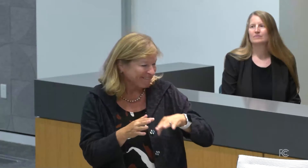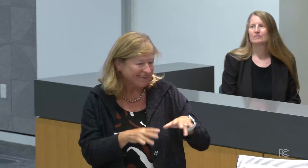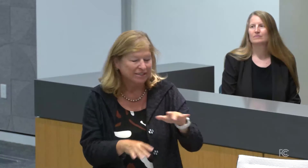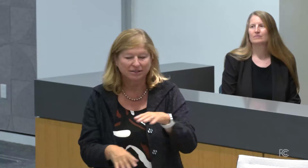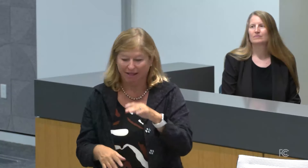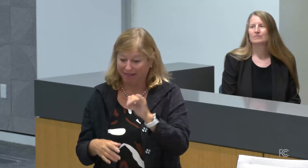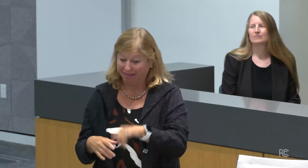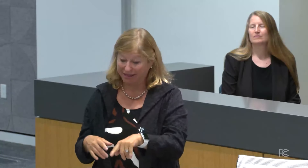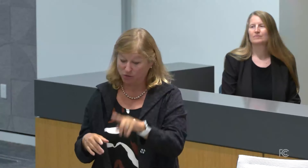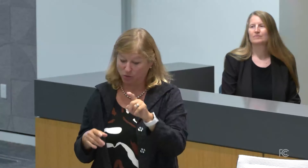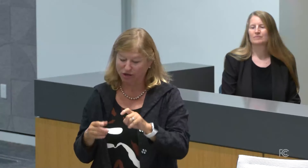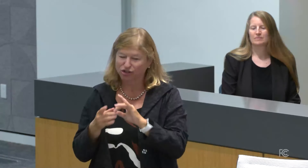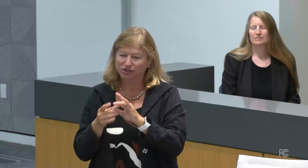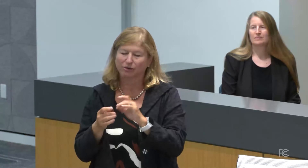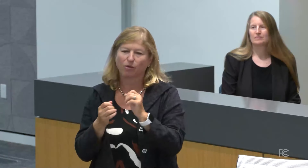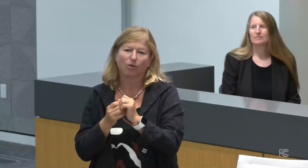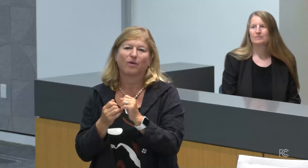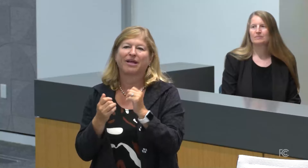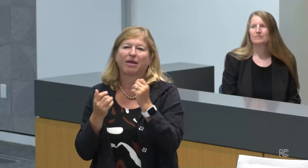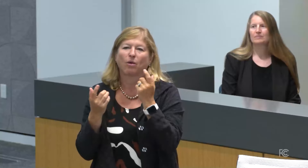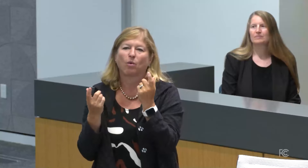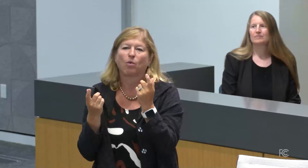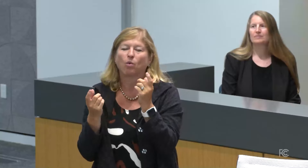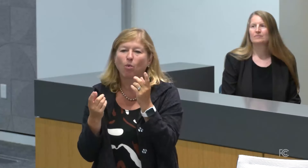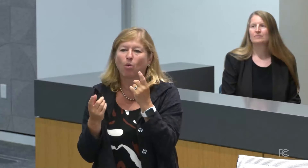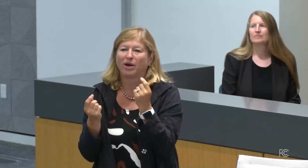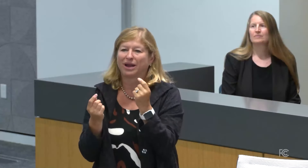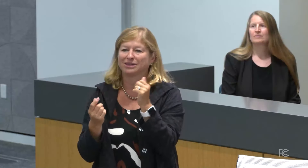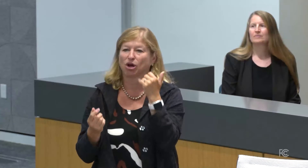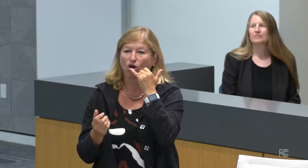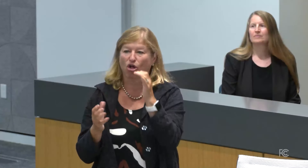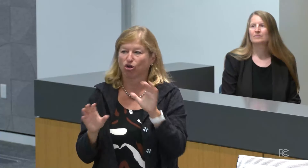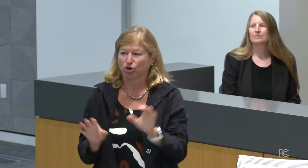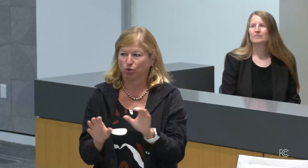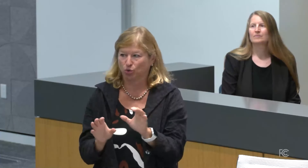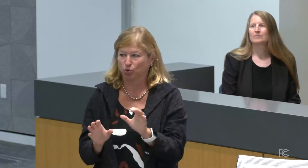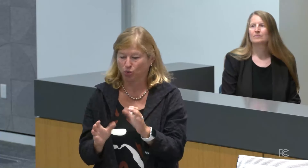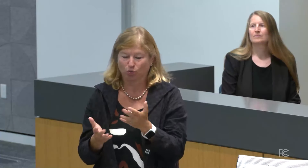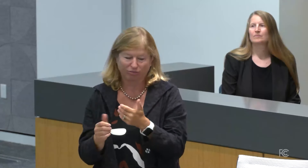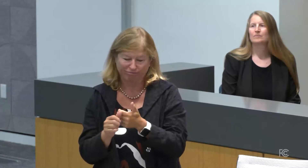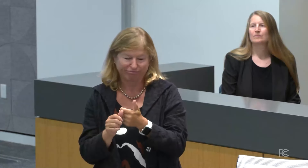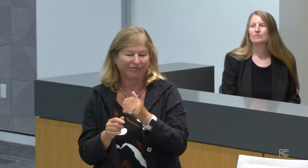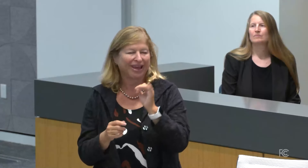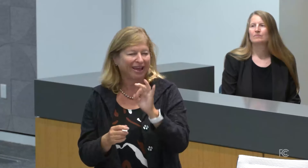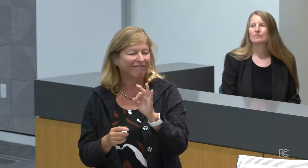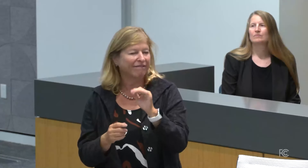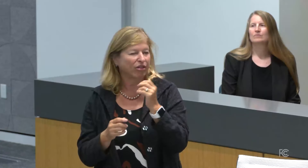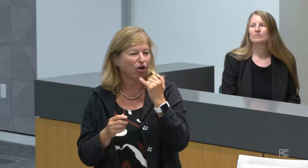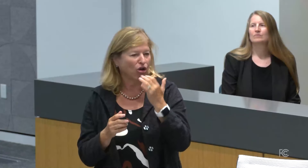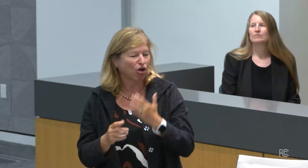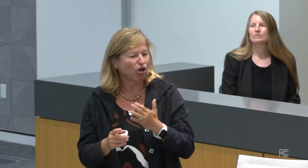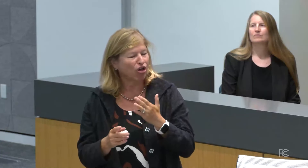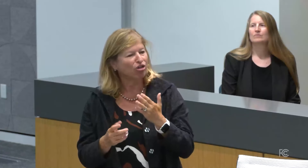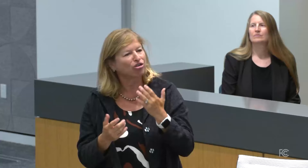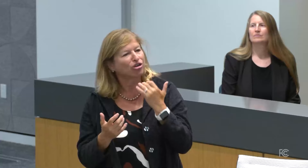THAT QUESTION. WE HAVE TIME FOR ABOUT ONE MORE QUESTION AND THEN WE WILL BREAK FOR 5 MINUTES AND RETURN FOR THE SECOND PANEL.